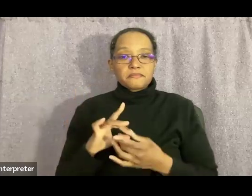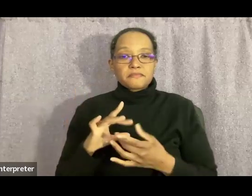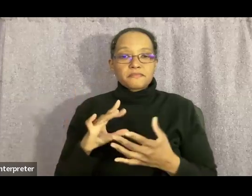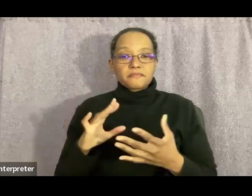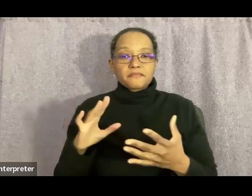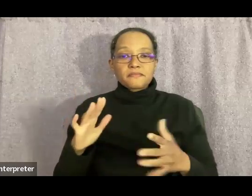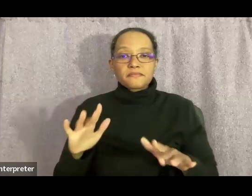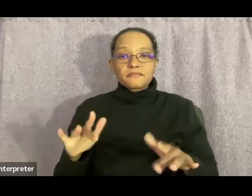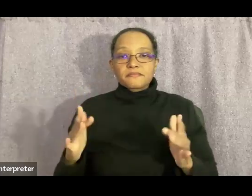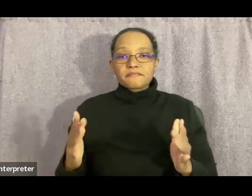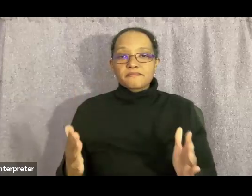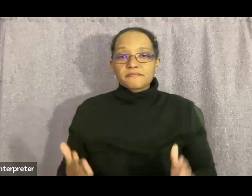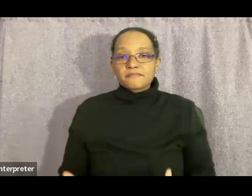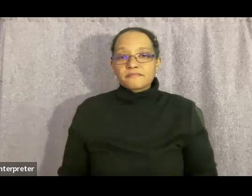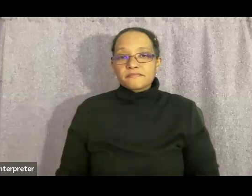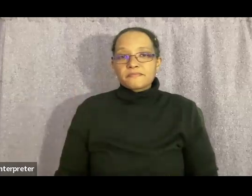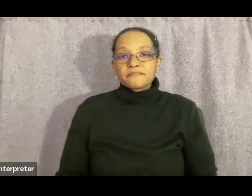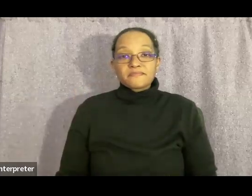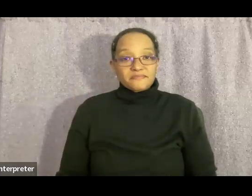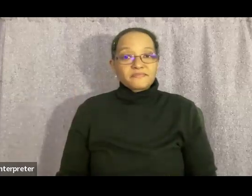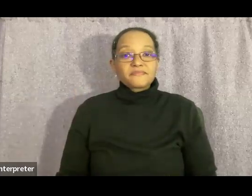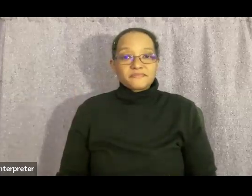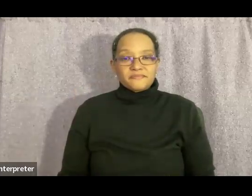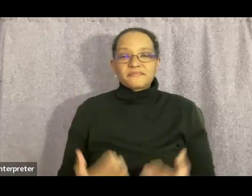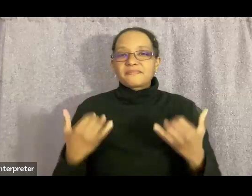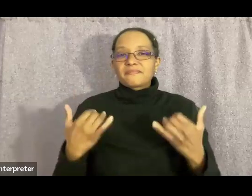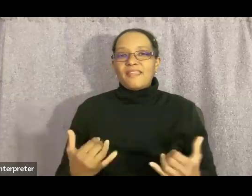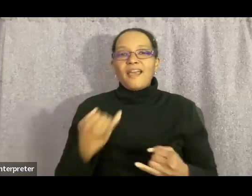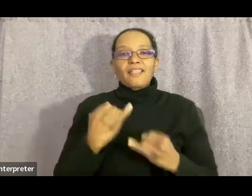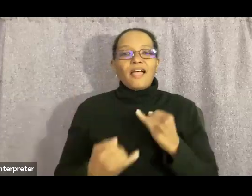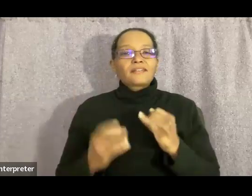And done. You can do whatever last minute stretches you feel